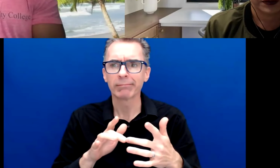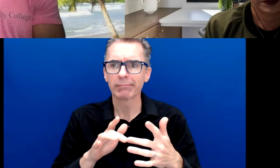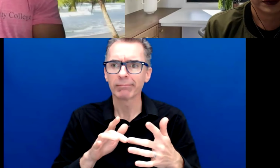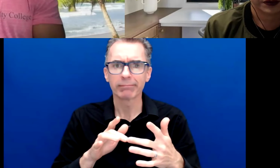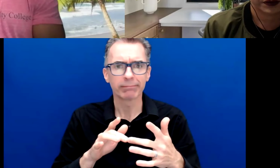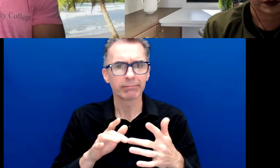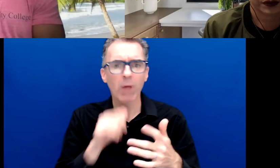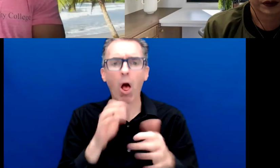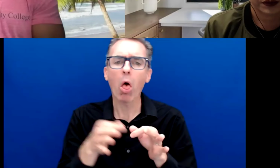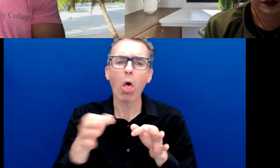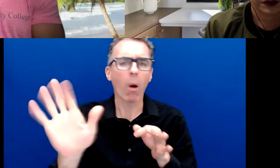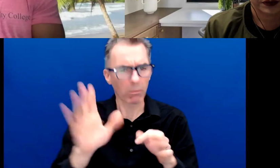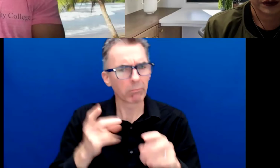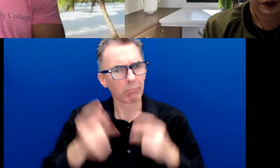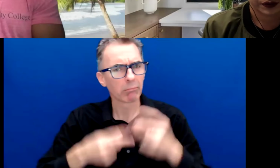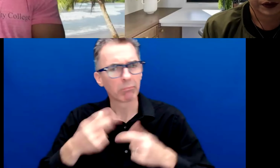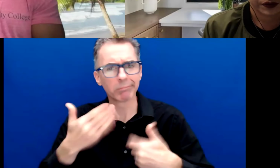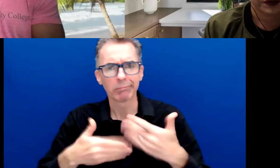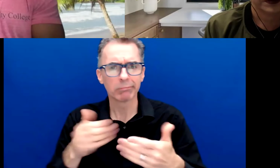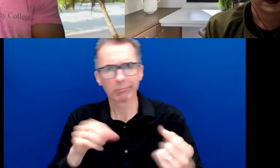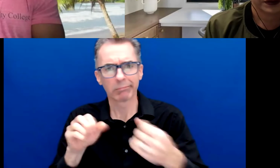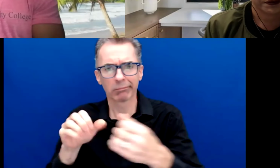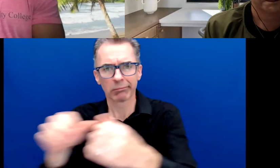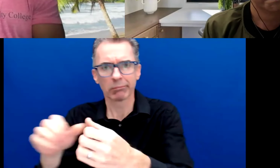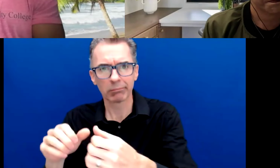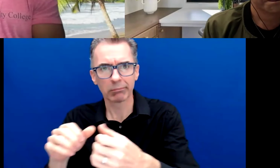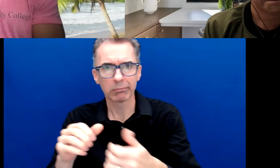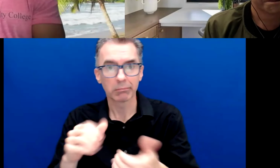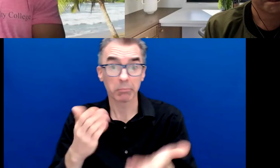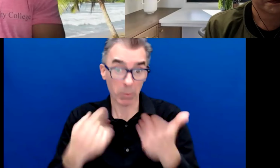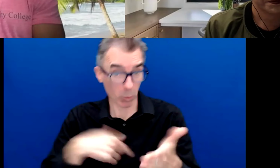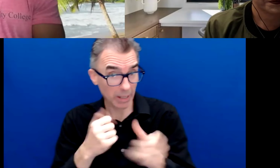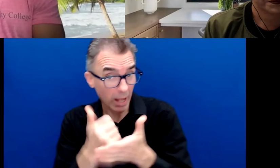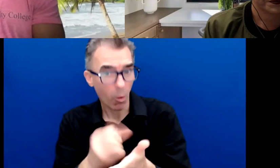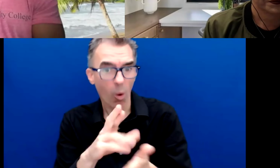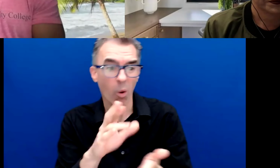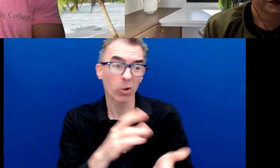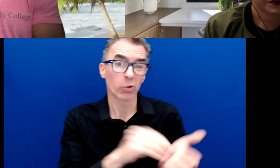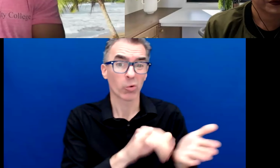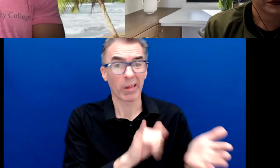or it may be just students being students. But we never know until we communicate